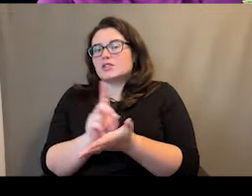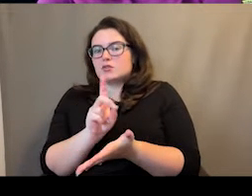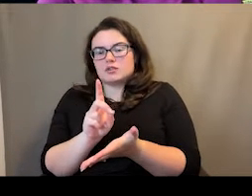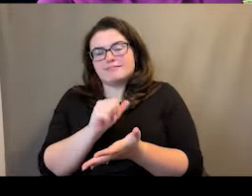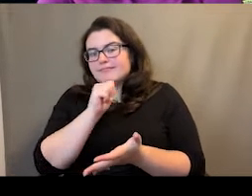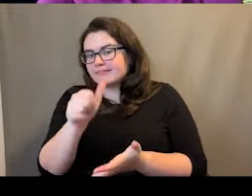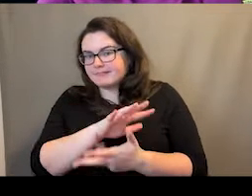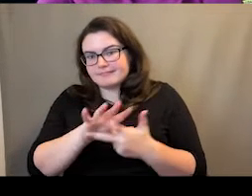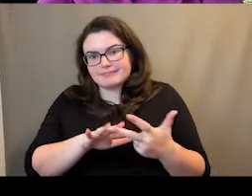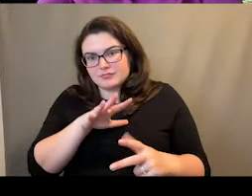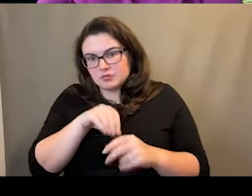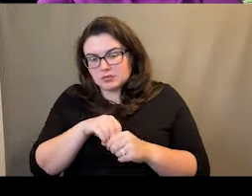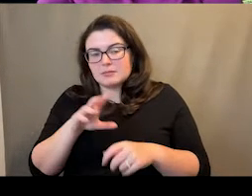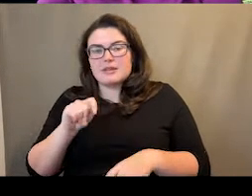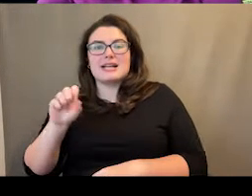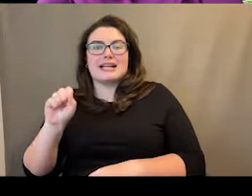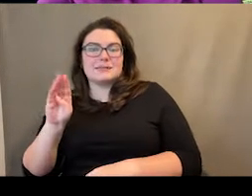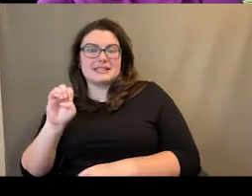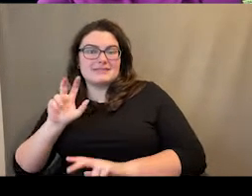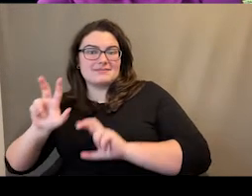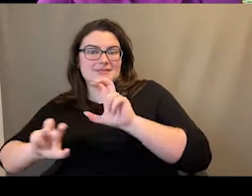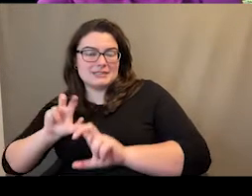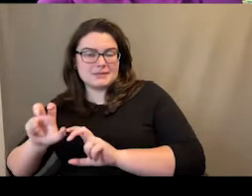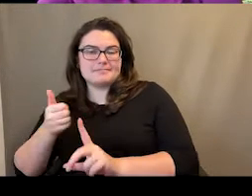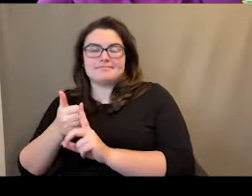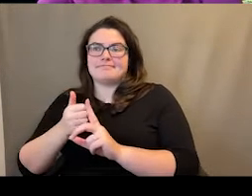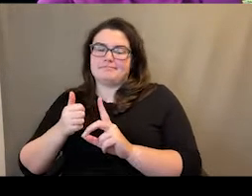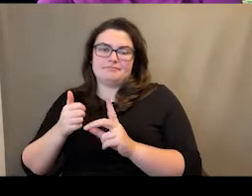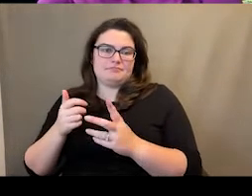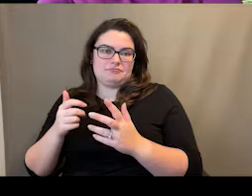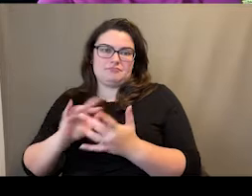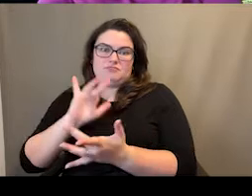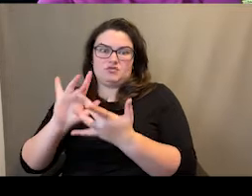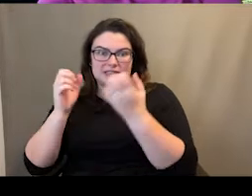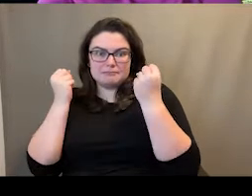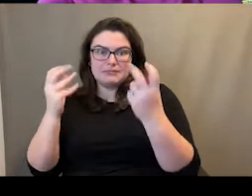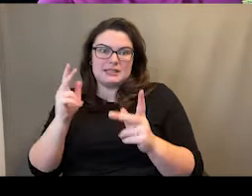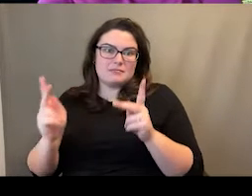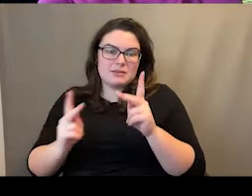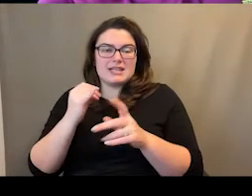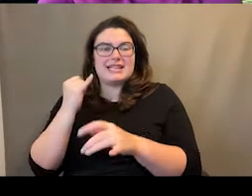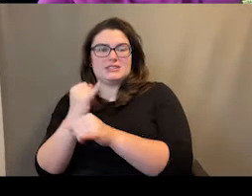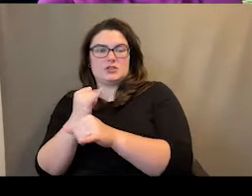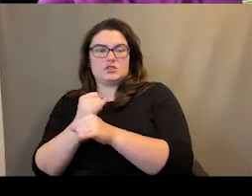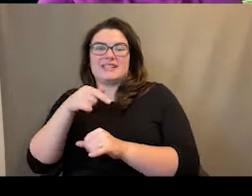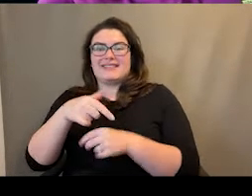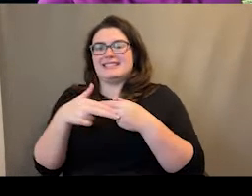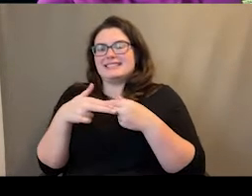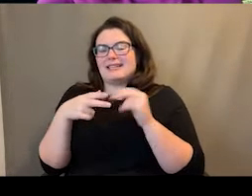But the SBE investments reached a number of people and institutions and this slide shows the range of